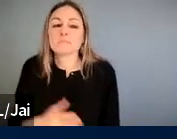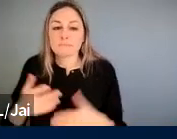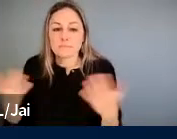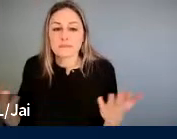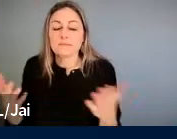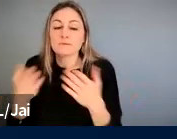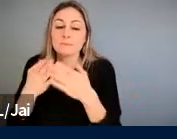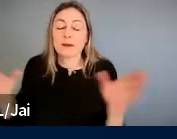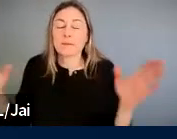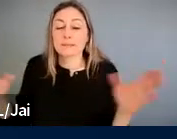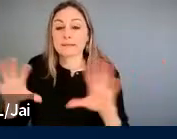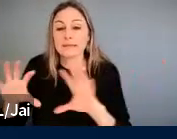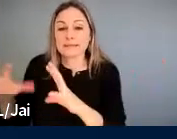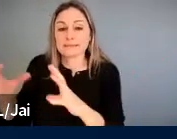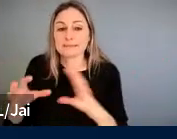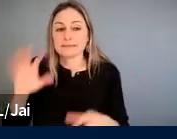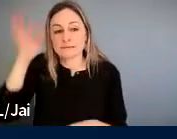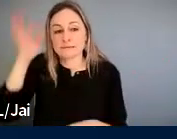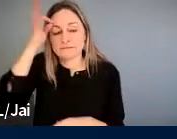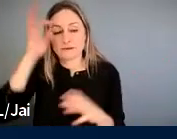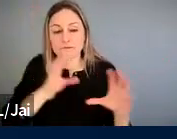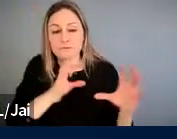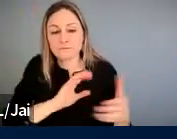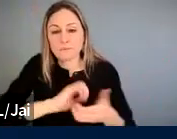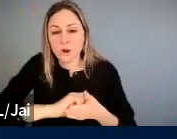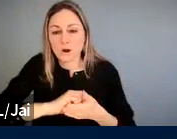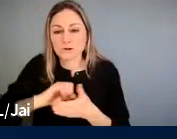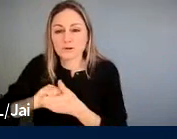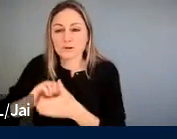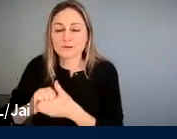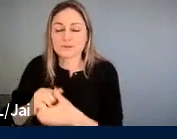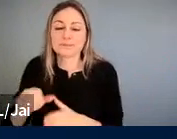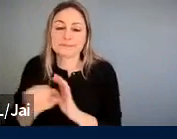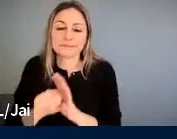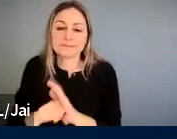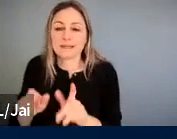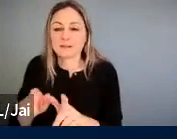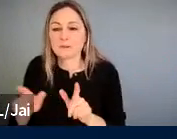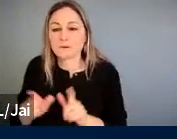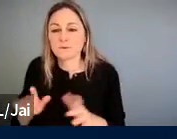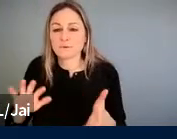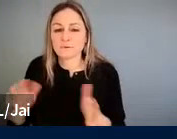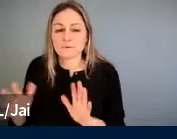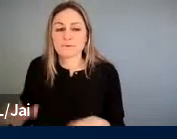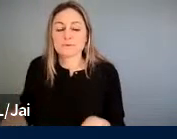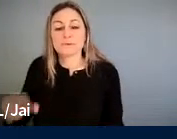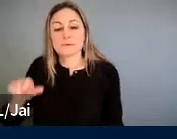federal partners and state and local governments and so forth, some ICT recommendations to remember